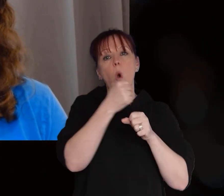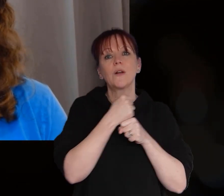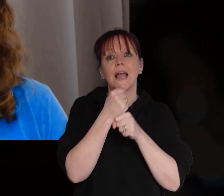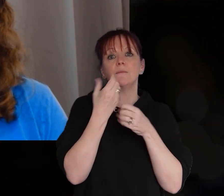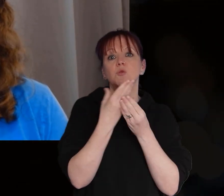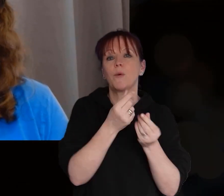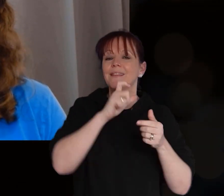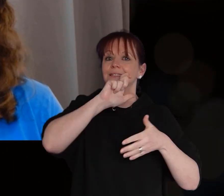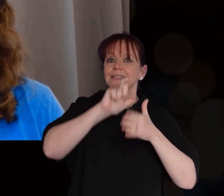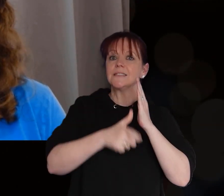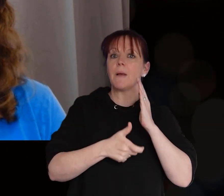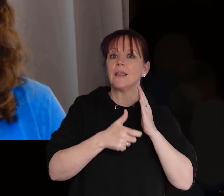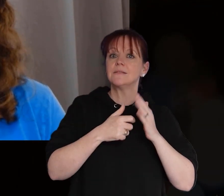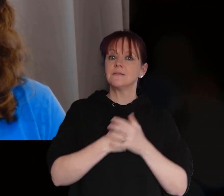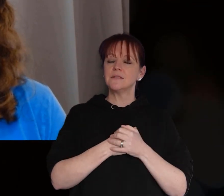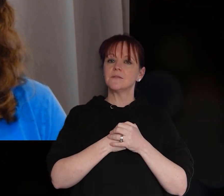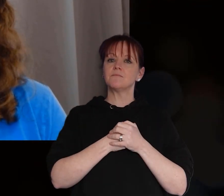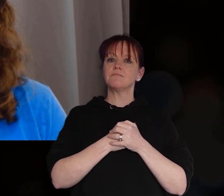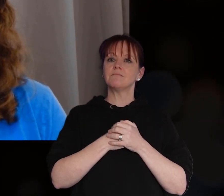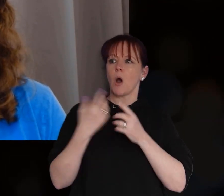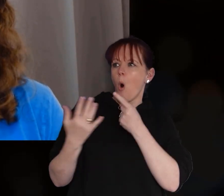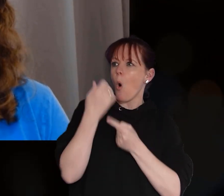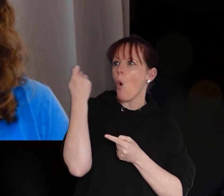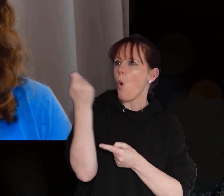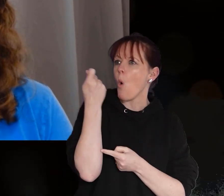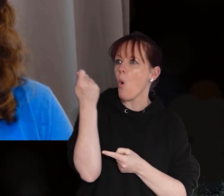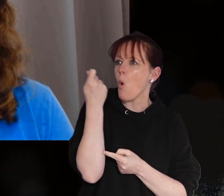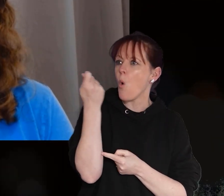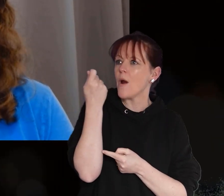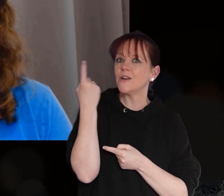The winner of this year's award for Best Academic Research is...